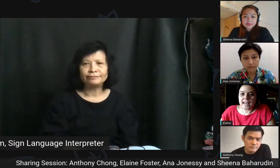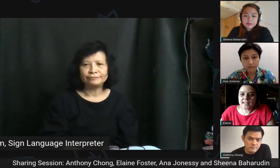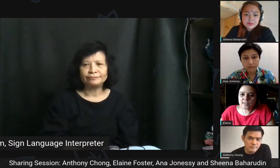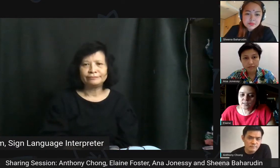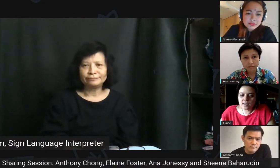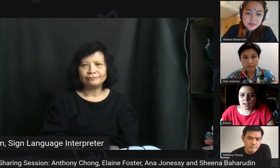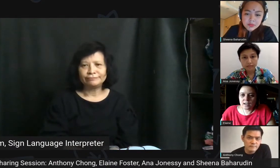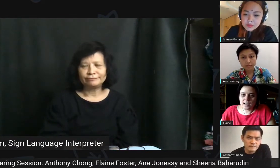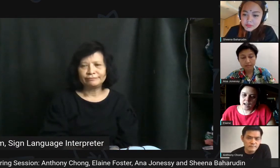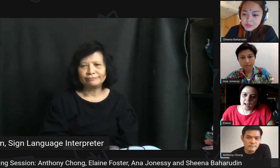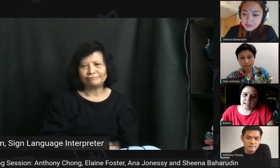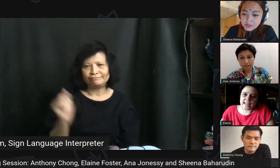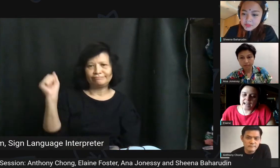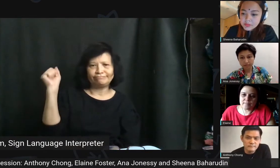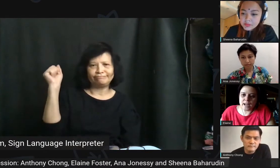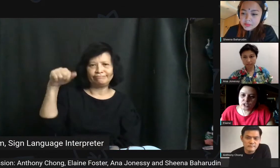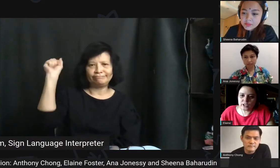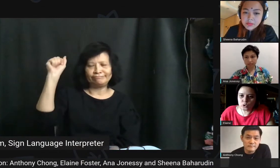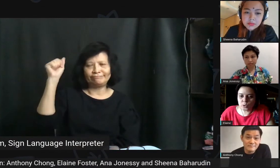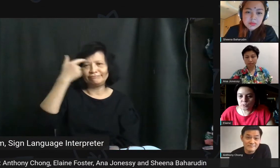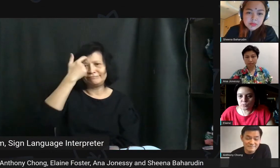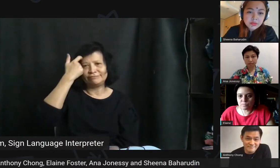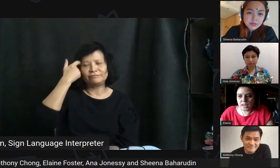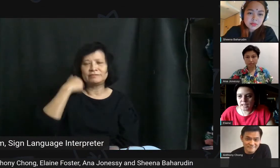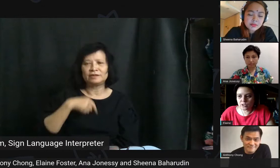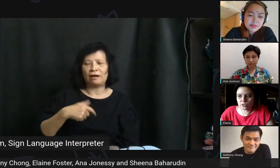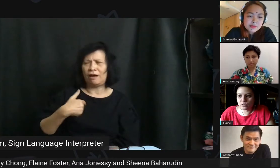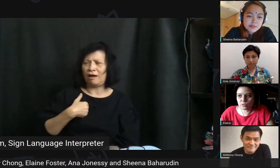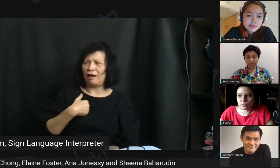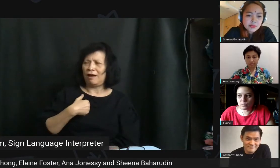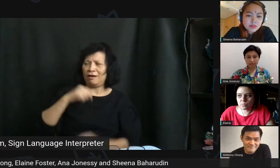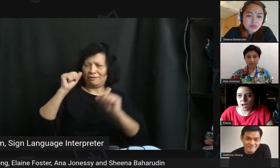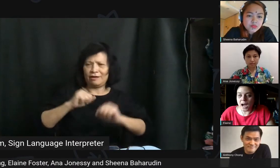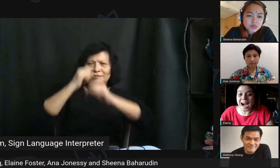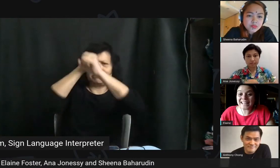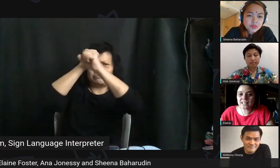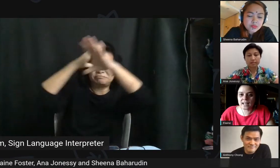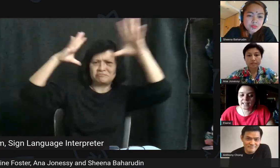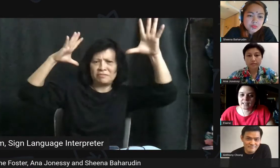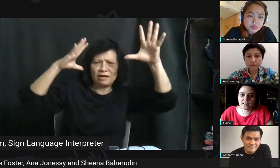Yes. again I imagine thsese choices were made to highlight